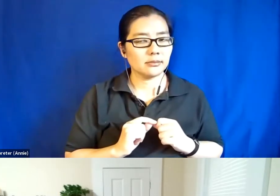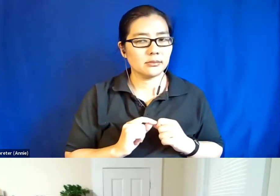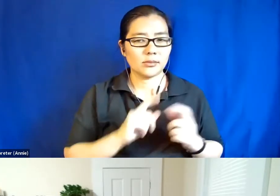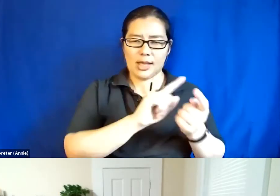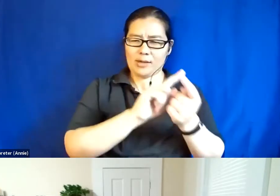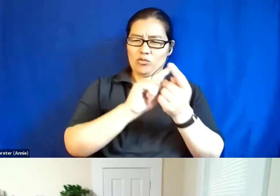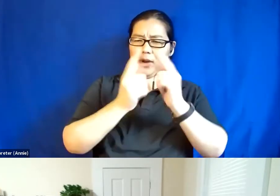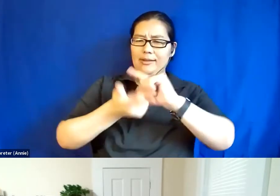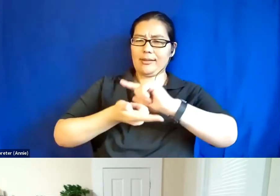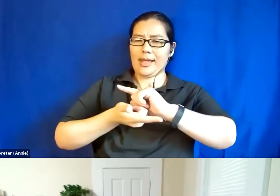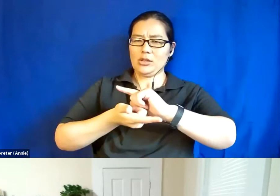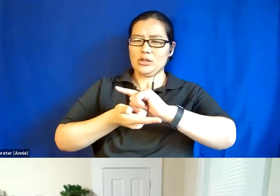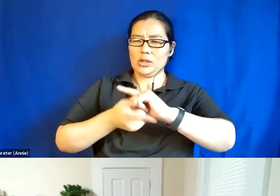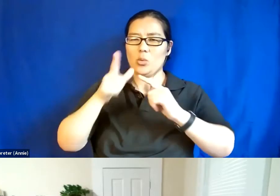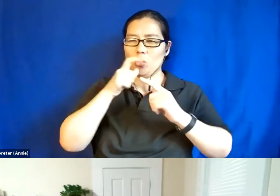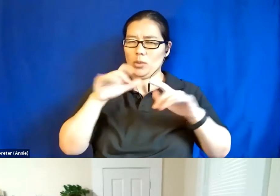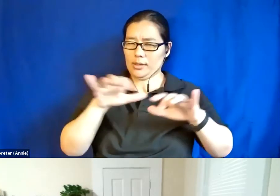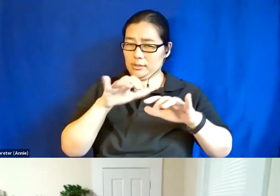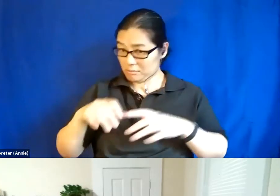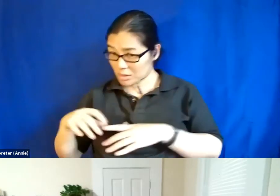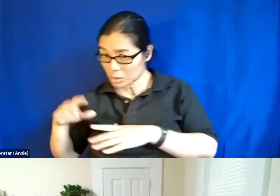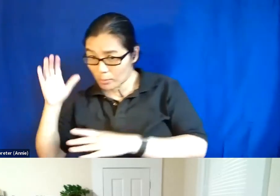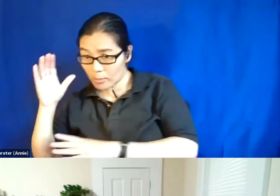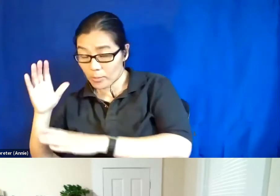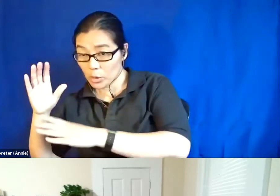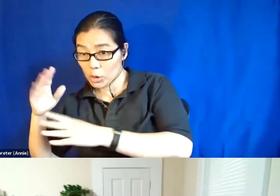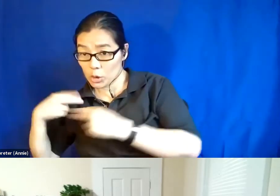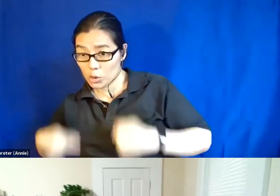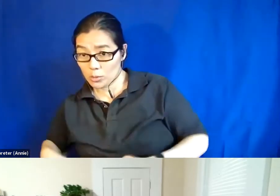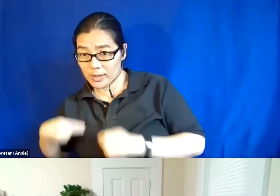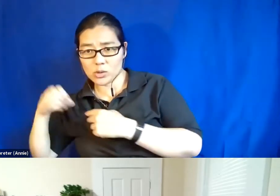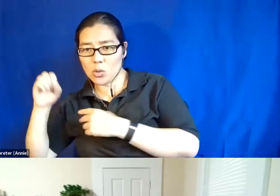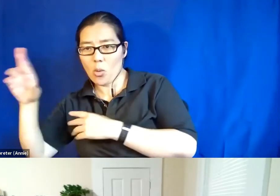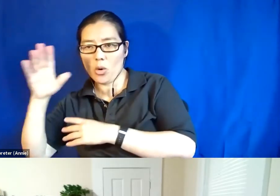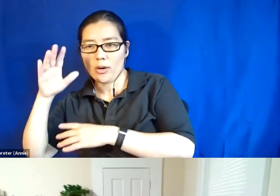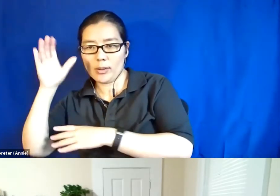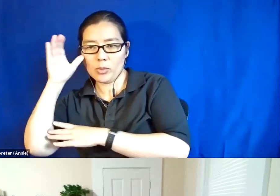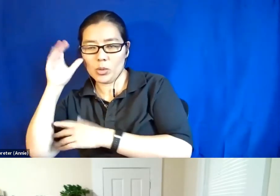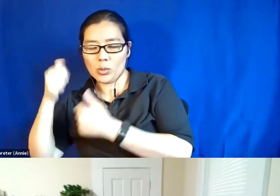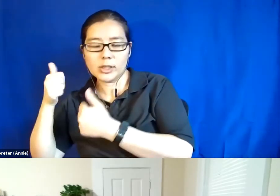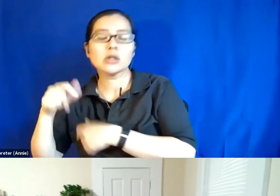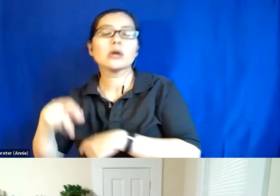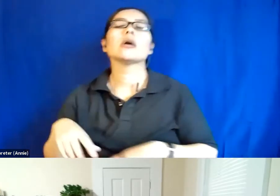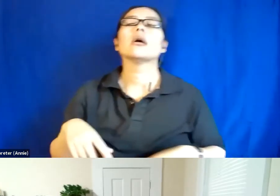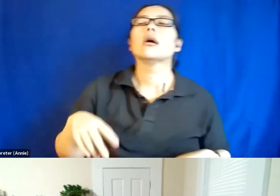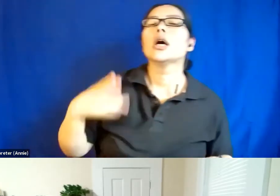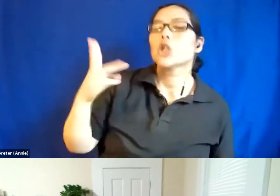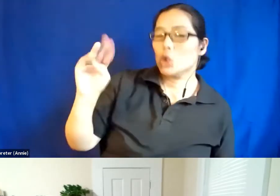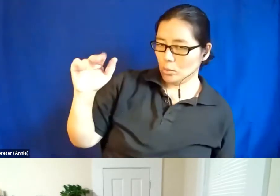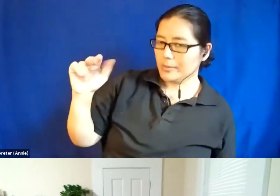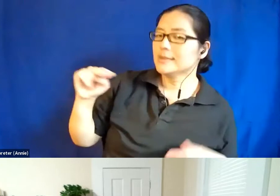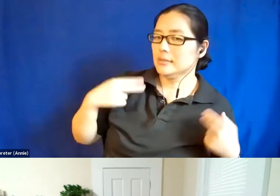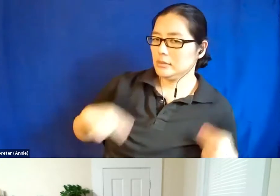done by humans? >>>: The translation is entirely done by humans at this point. We hope in the future that some of it